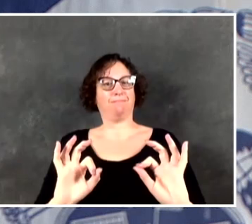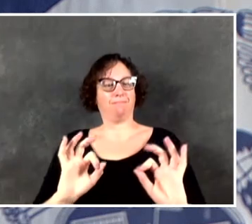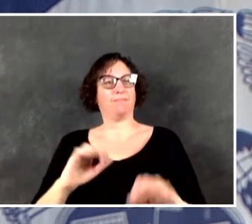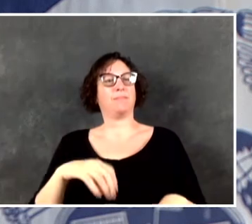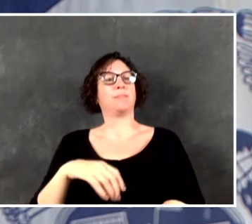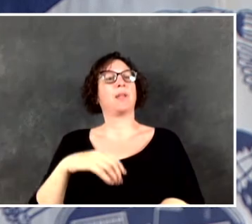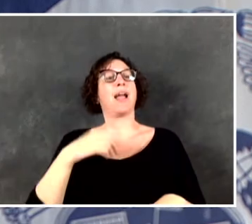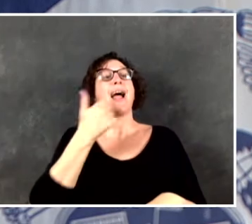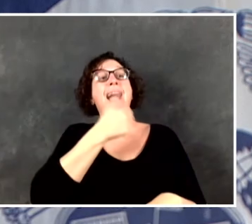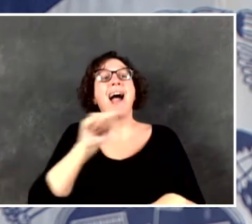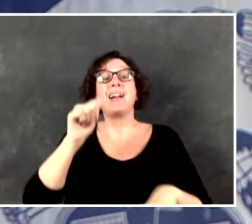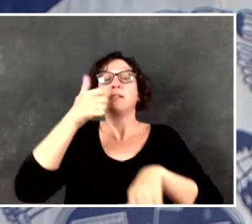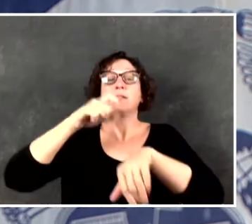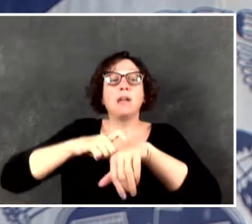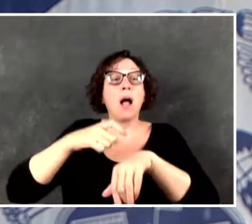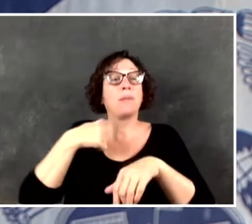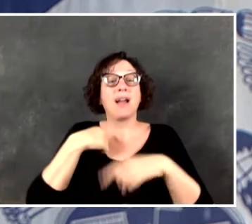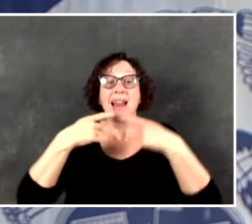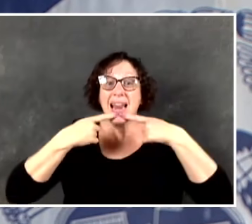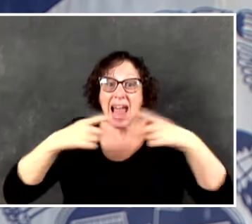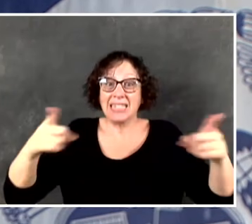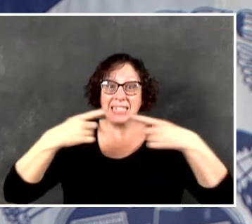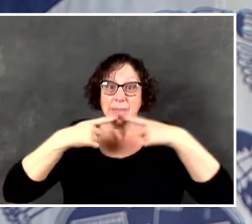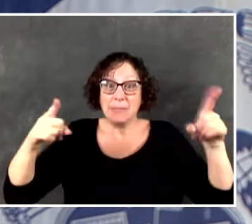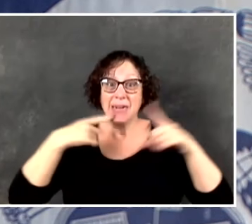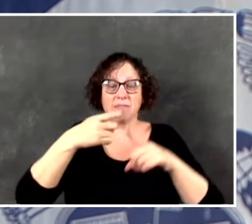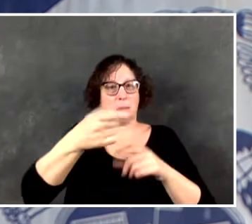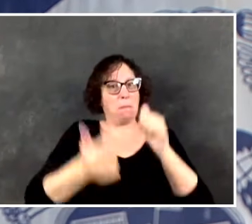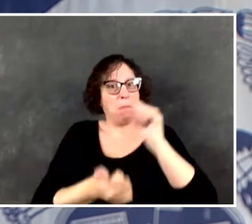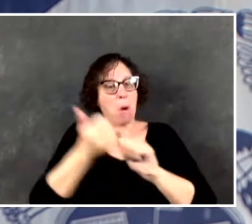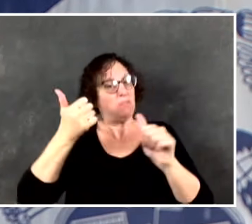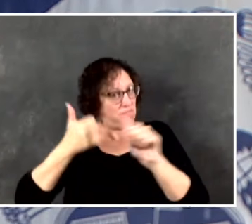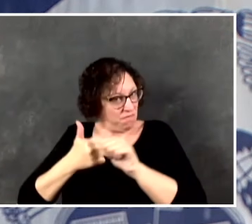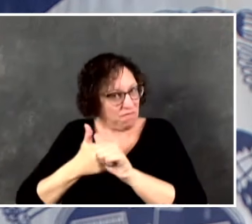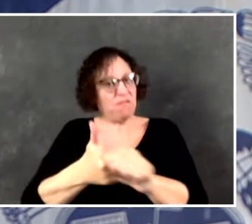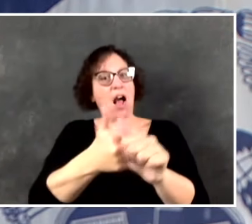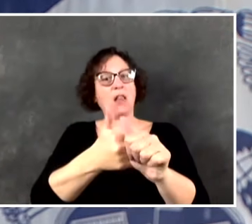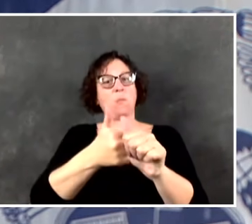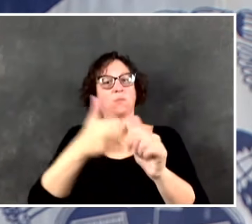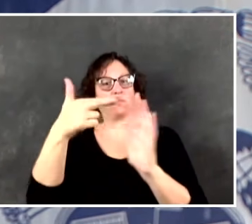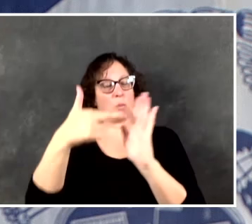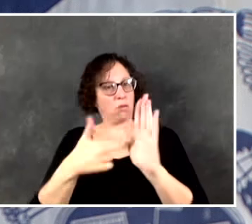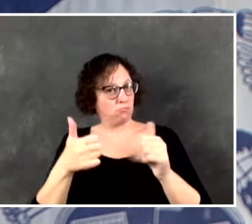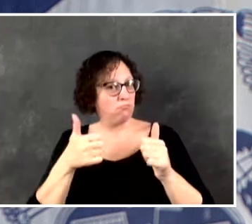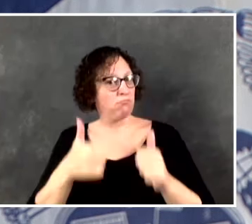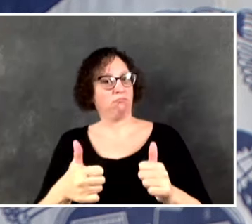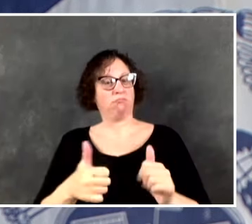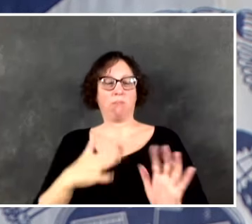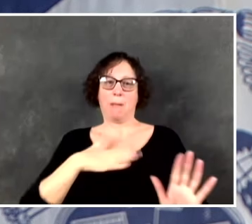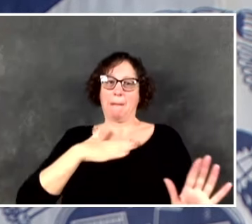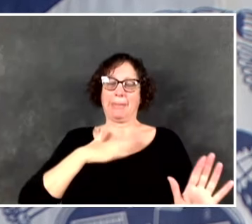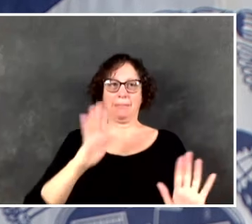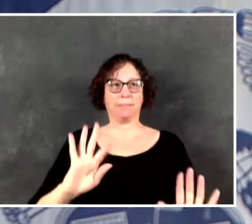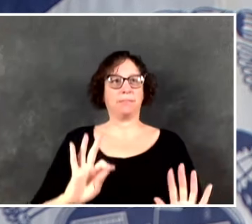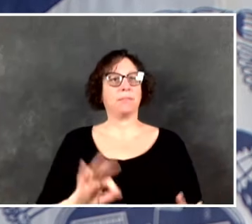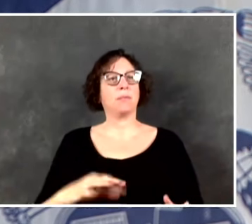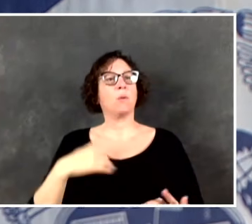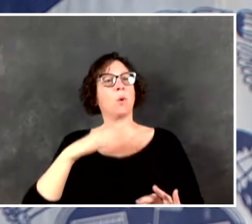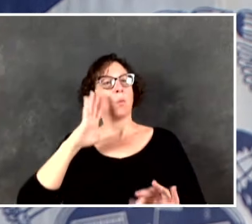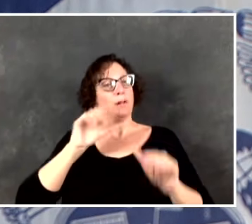YOU MAY SEE AND I SEE, OTO, BUT THE VAST MAJORITY IS PELEOP IDONGIT